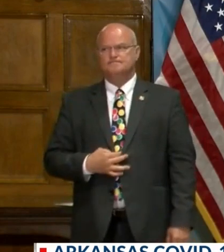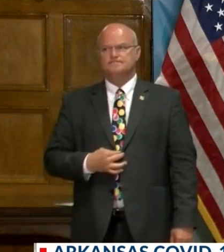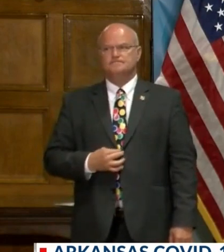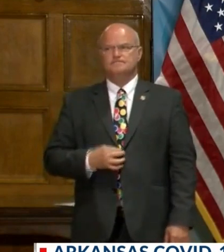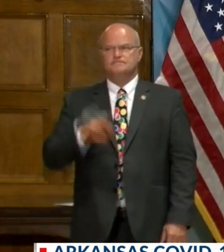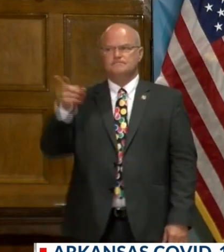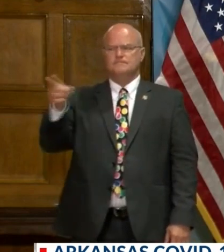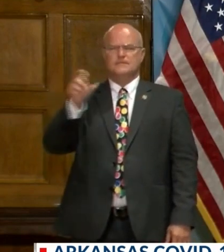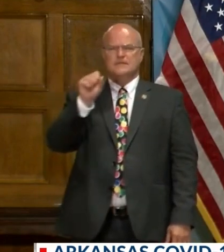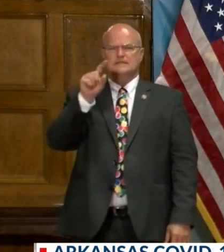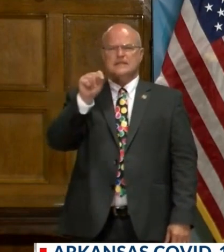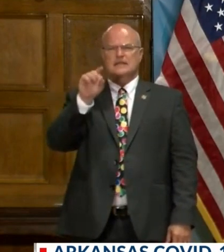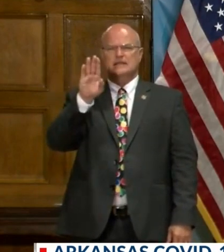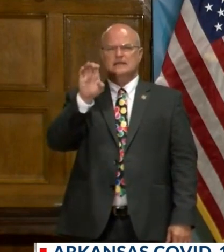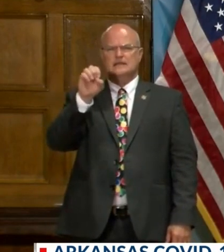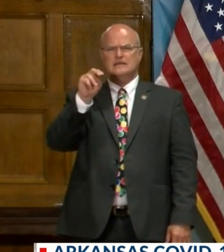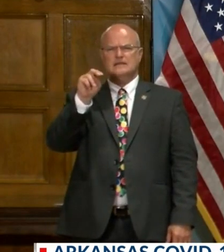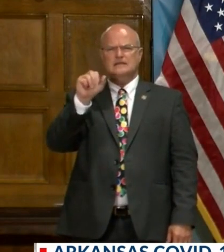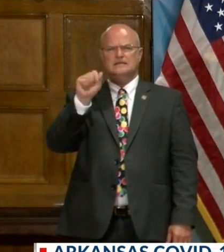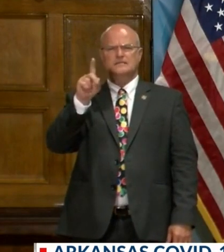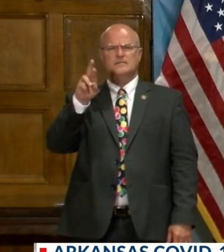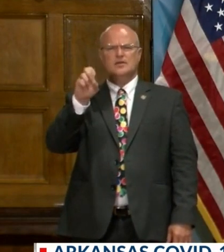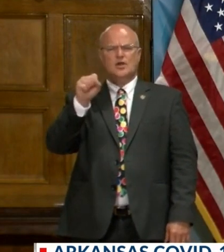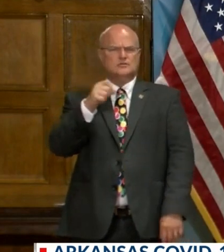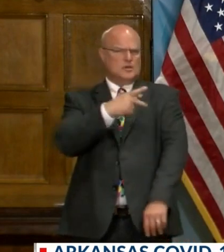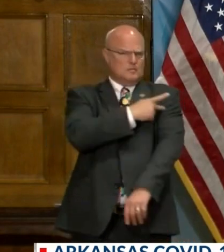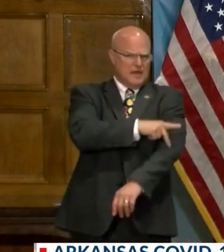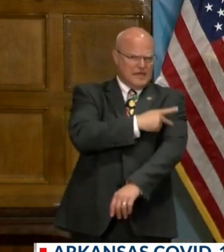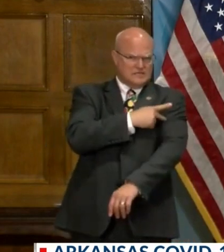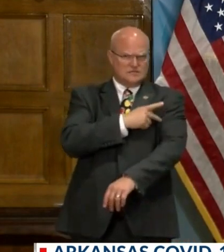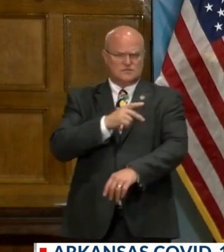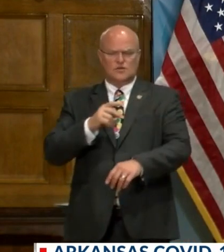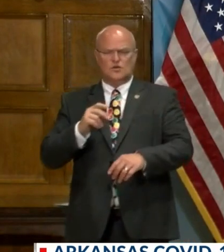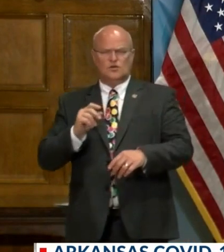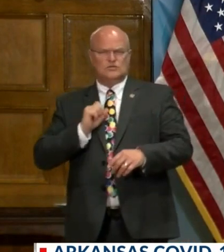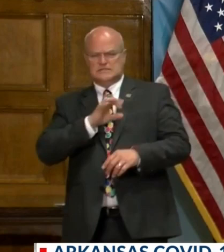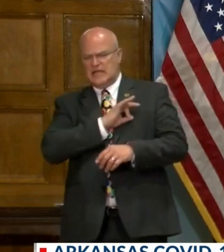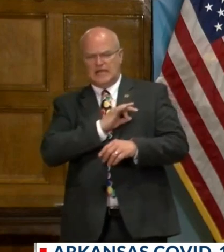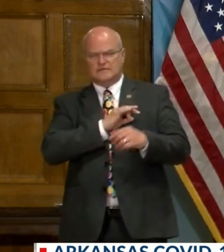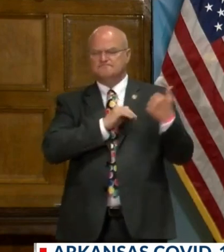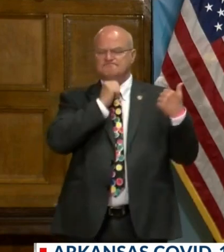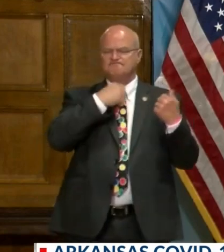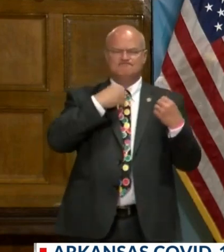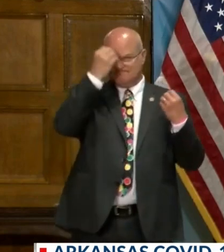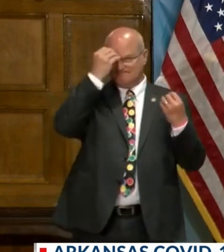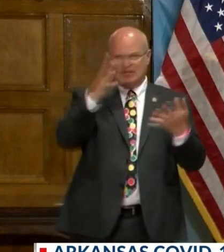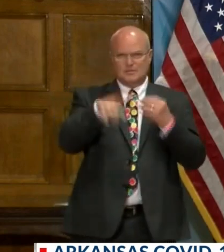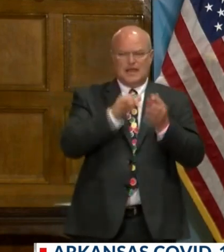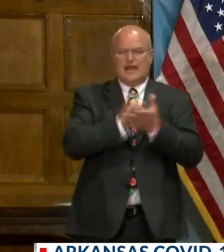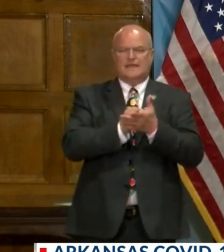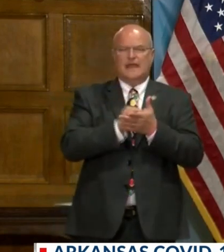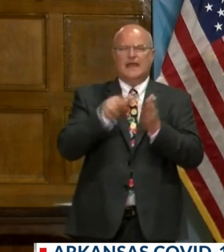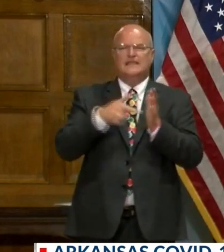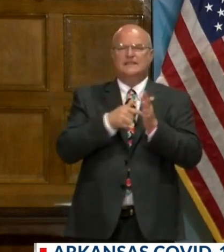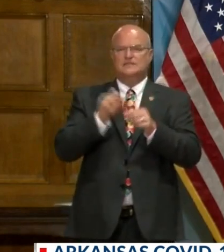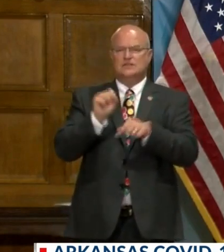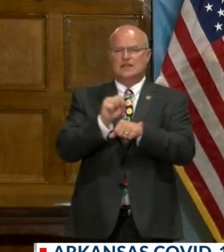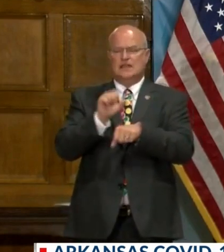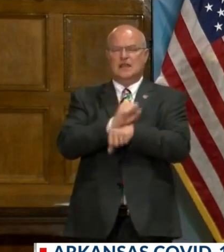THIS IS ALL FROM THE CASES THAT WERE REPORTED YESTERDAY. SAINT BERNARD, ARE THEY